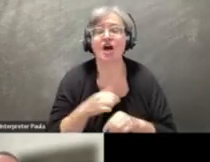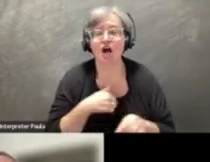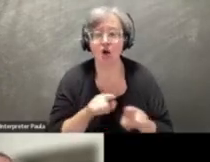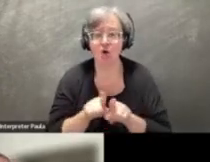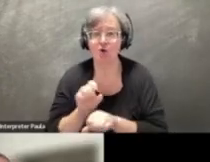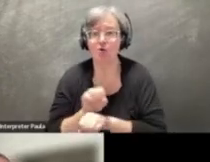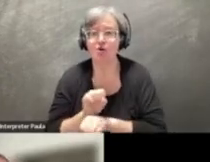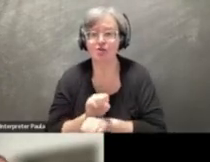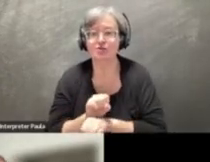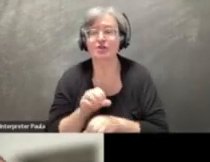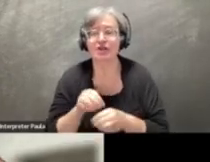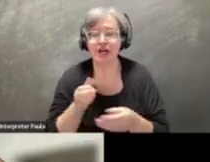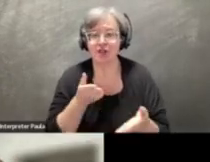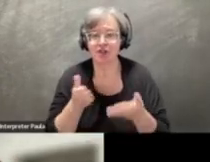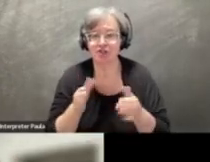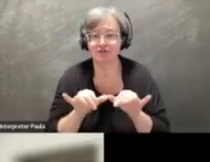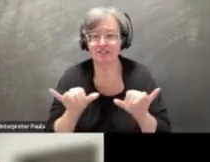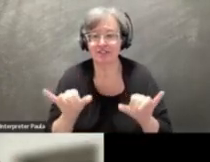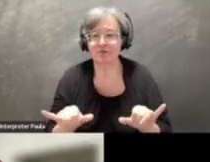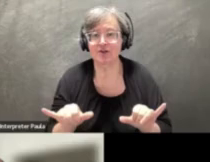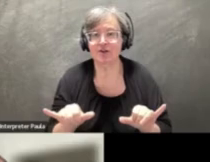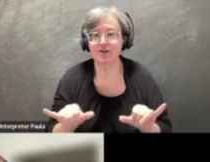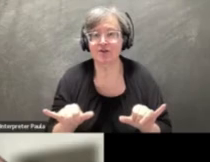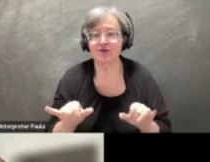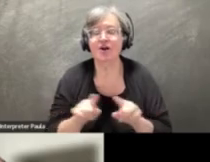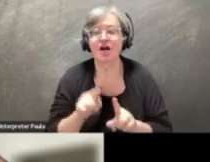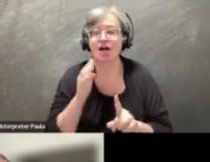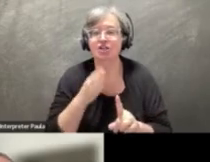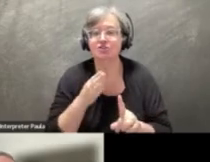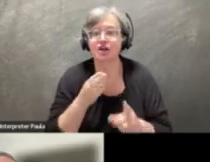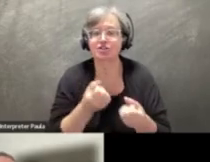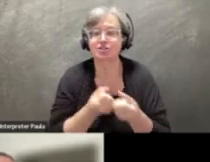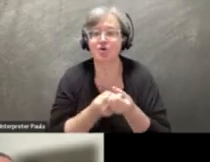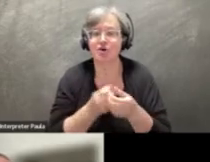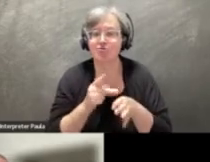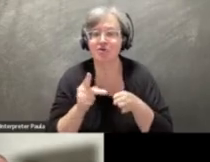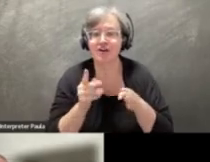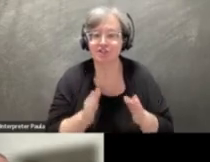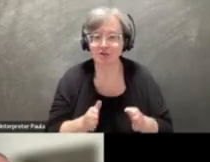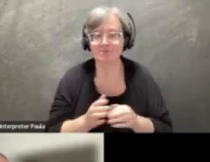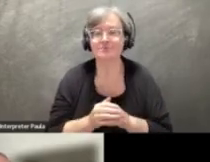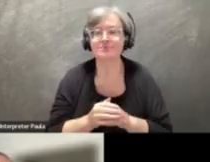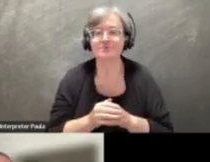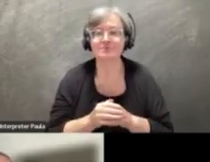the service system as a drug support professional, I really